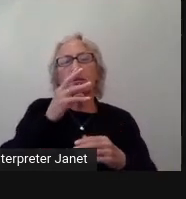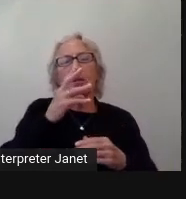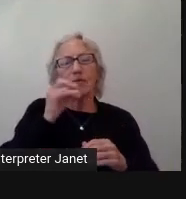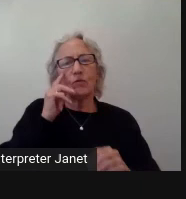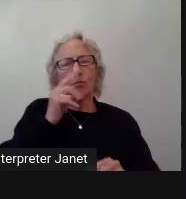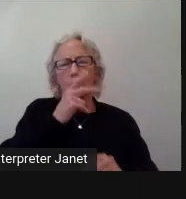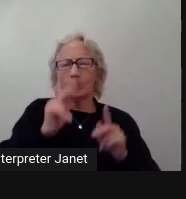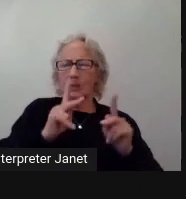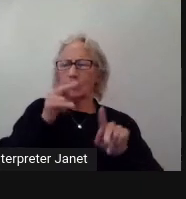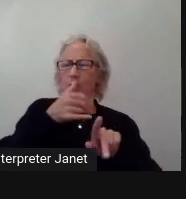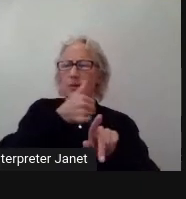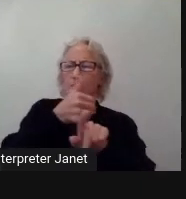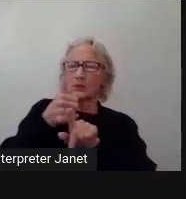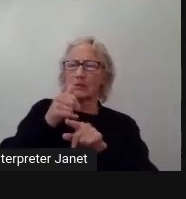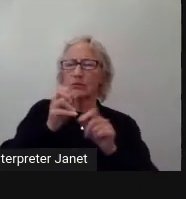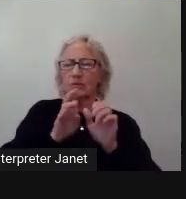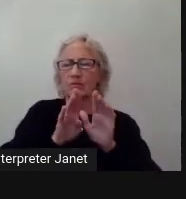or their client's websites.